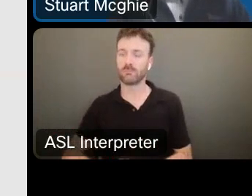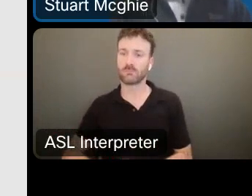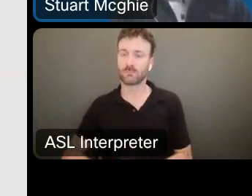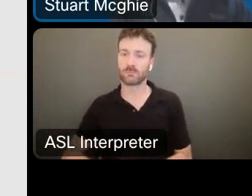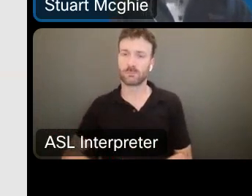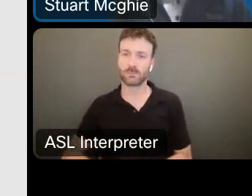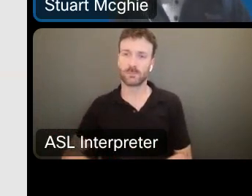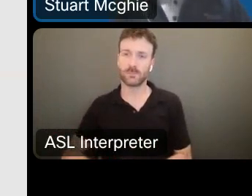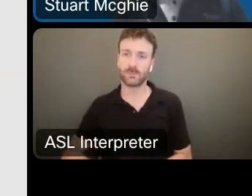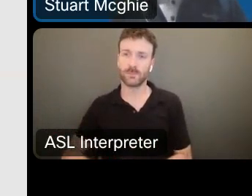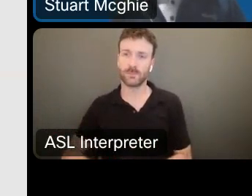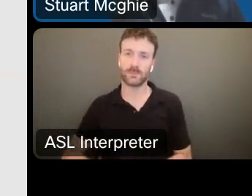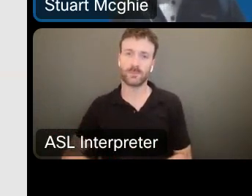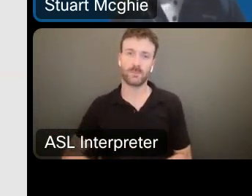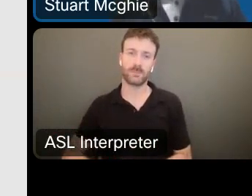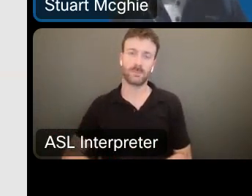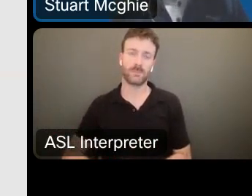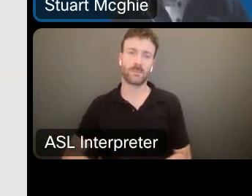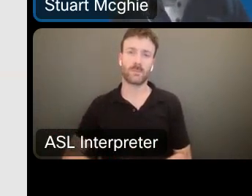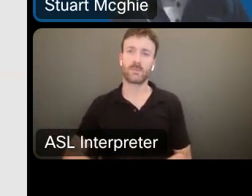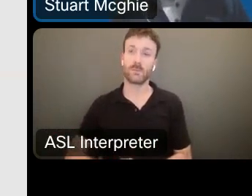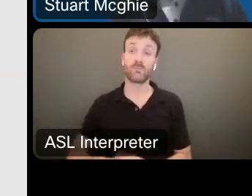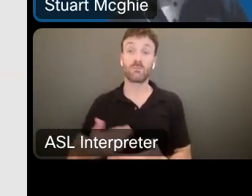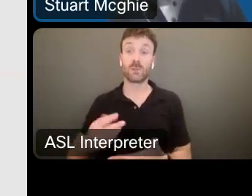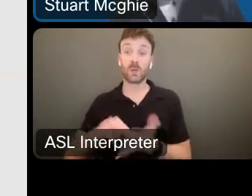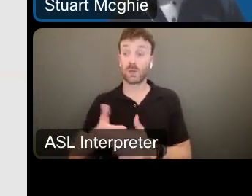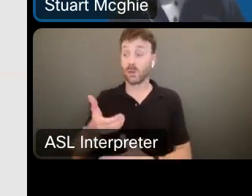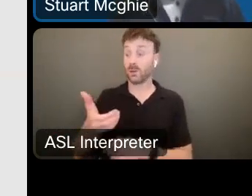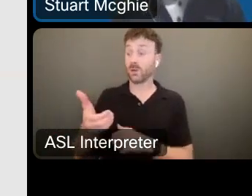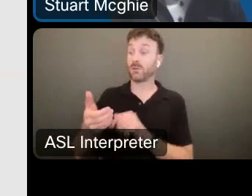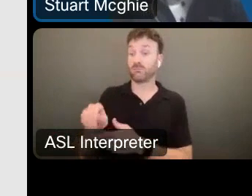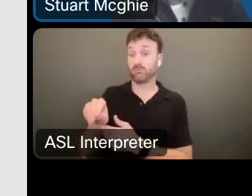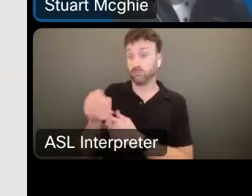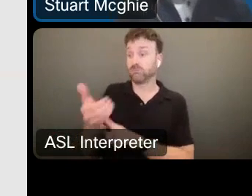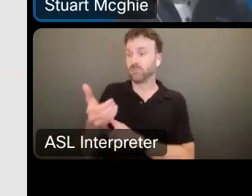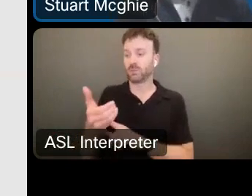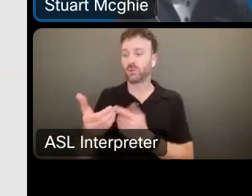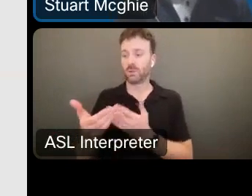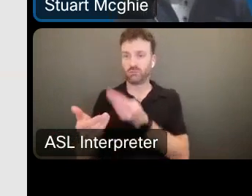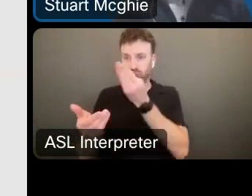So it's going to show where that detour route goes.